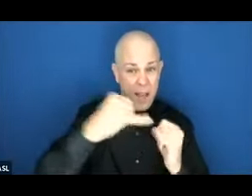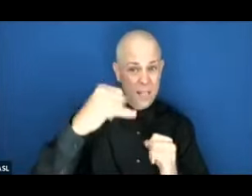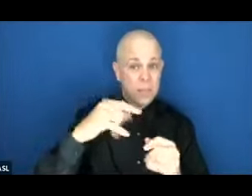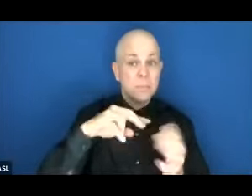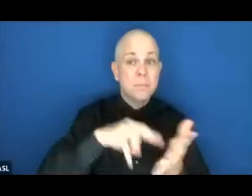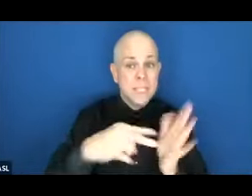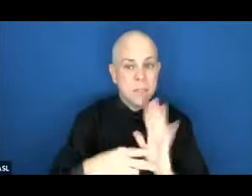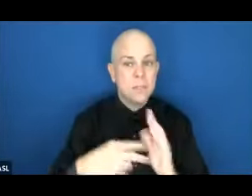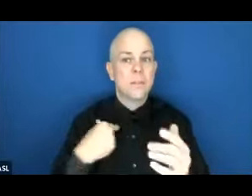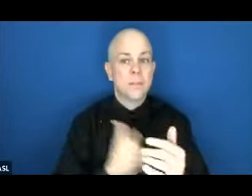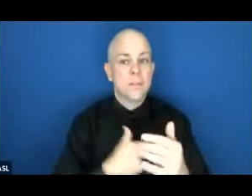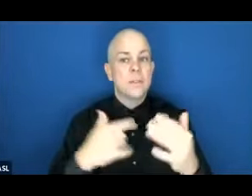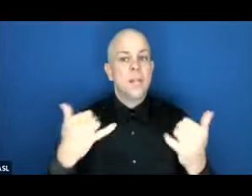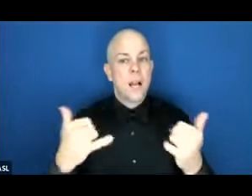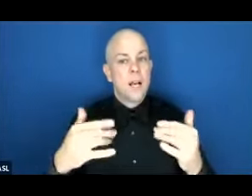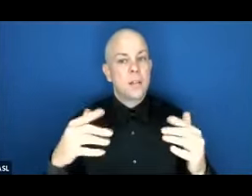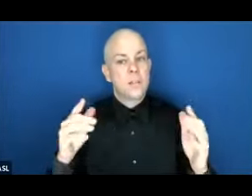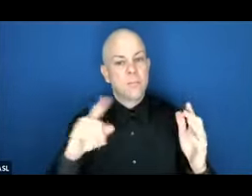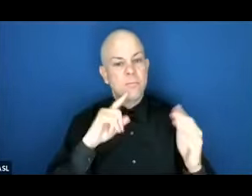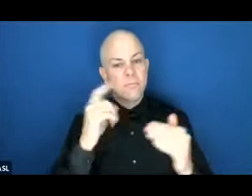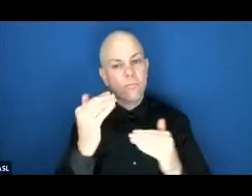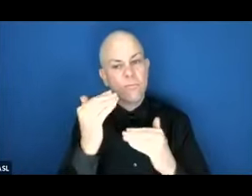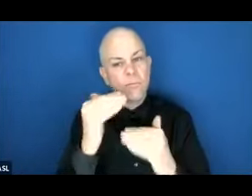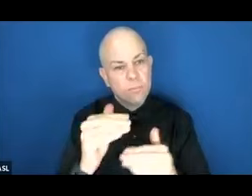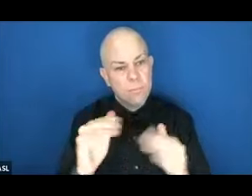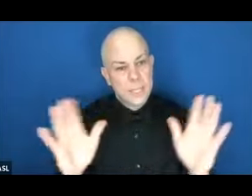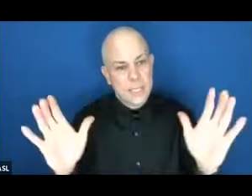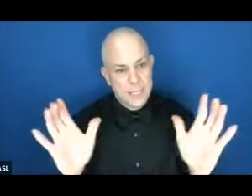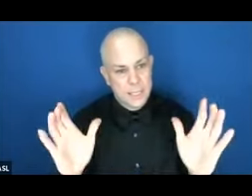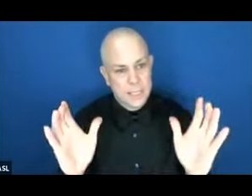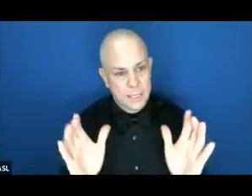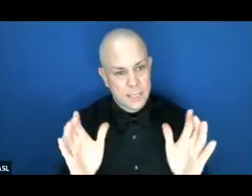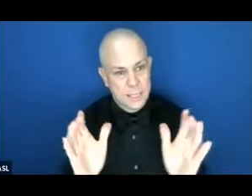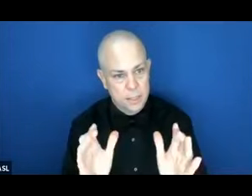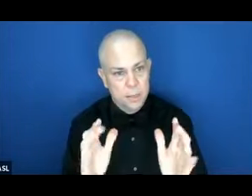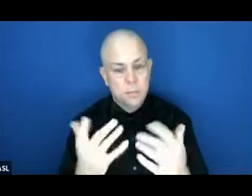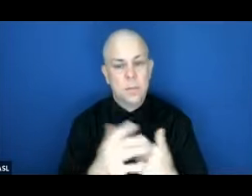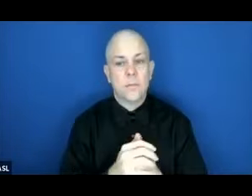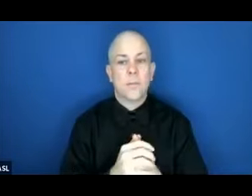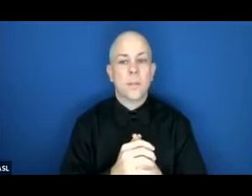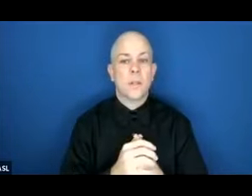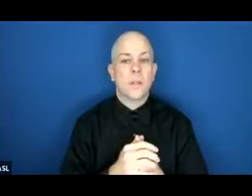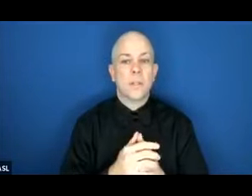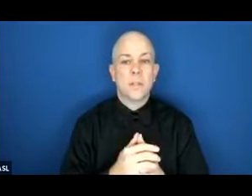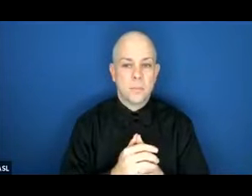going into tomorrow right over here which is our division kilo area if you